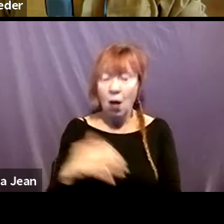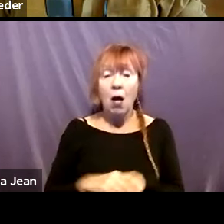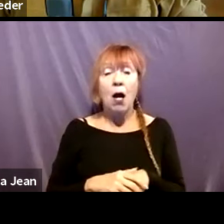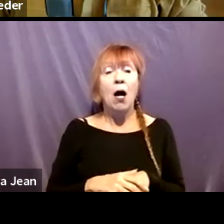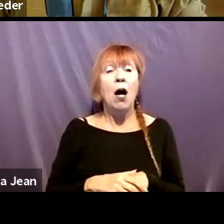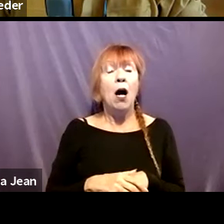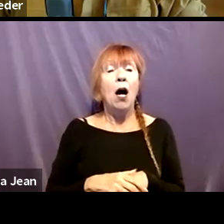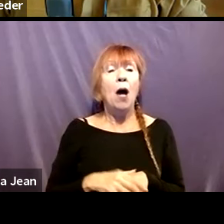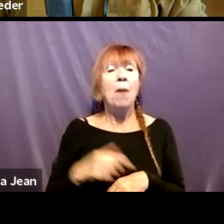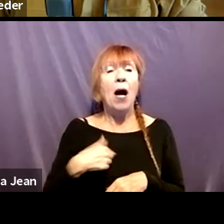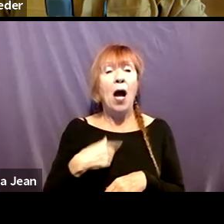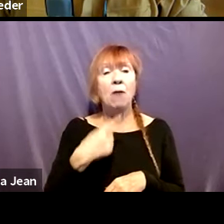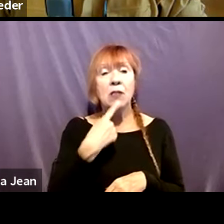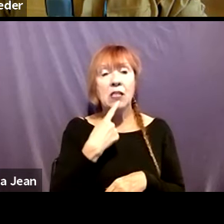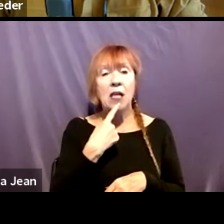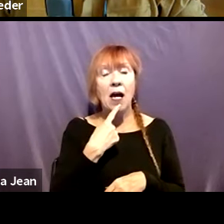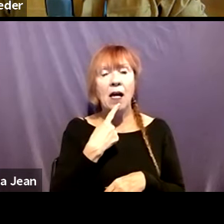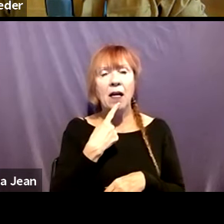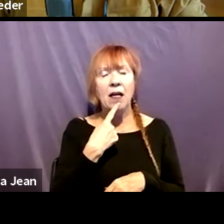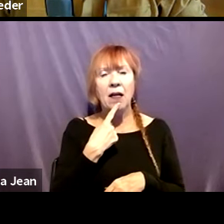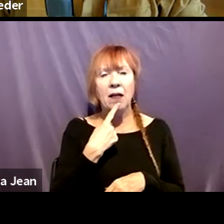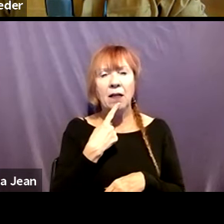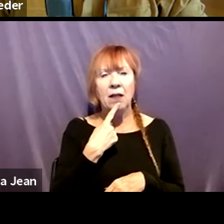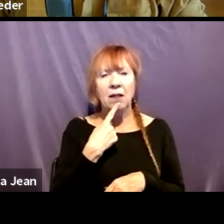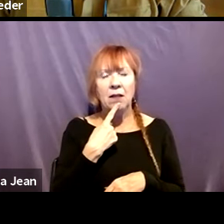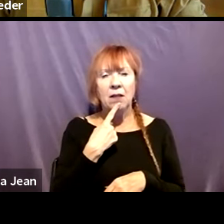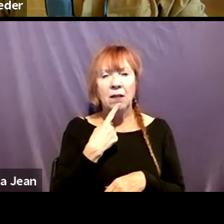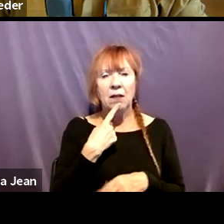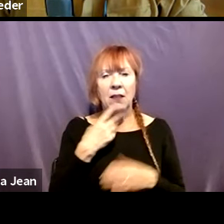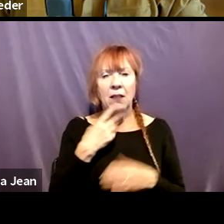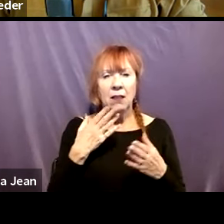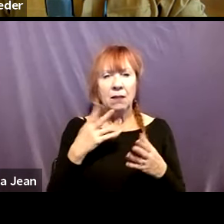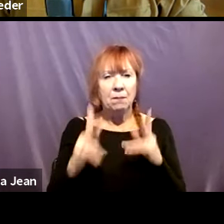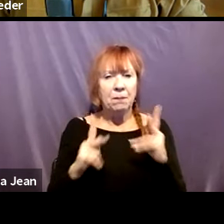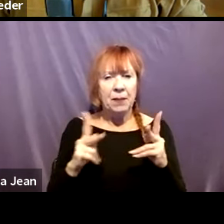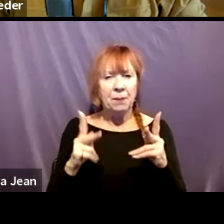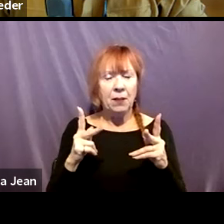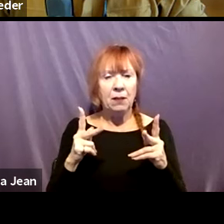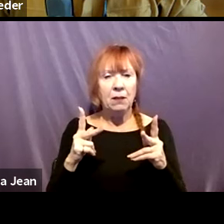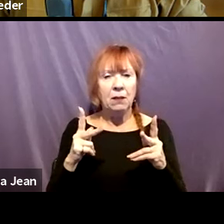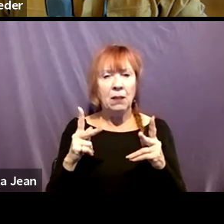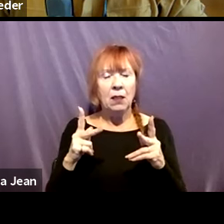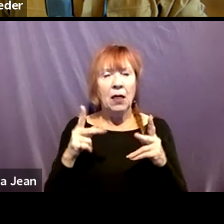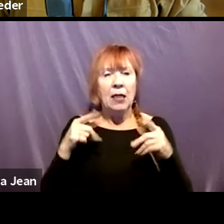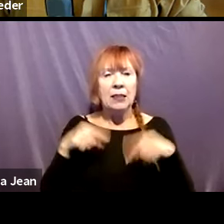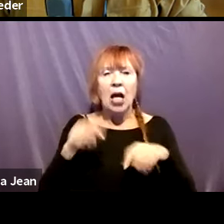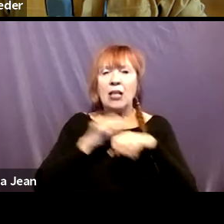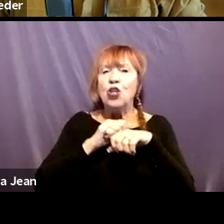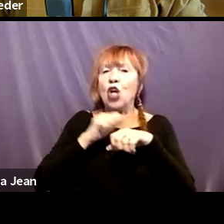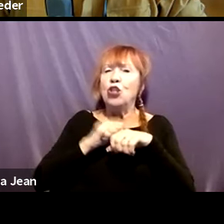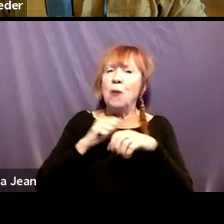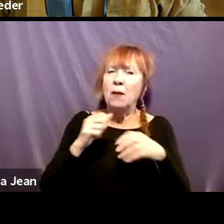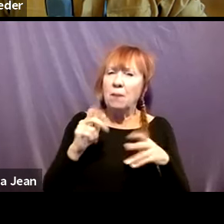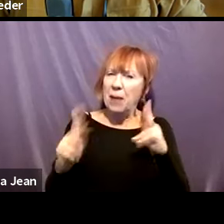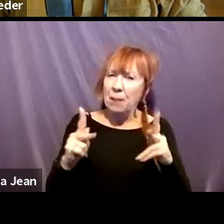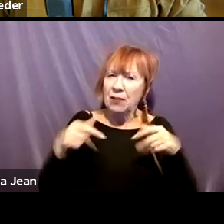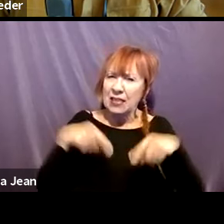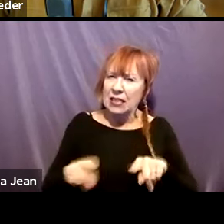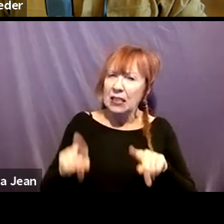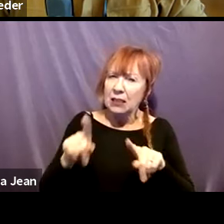I would say, I don't know if people still do this, send inquiry letters to agents? Do people still do that? I don't know.